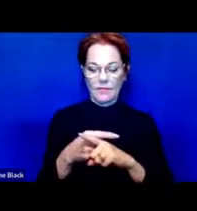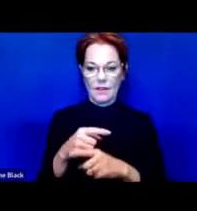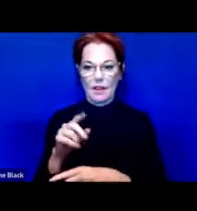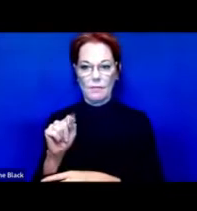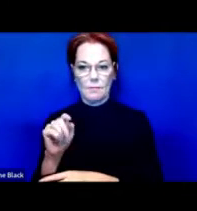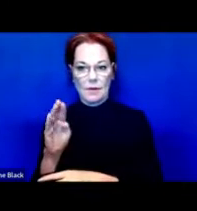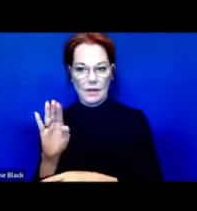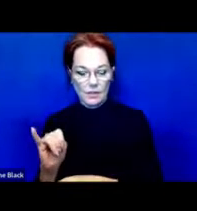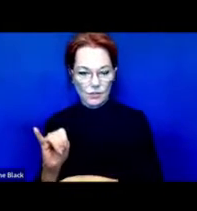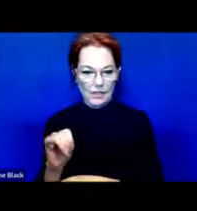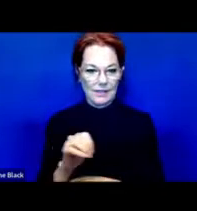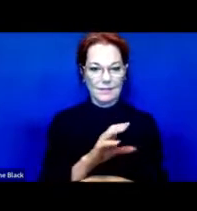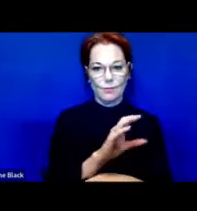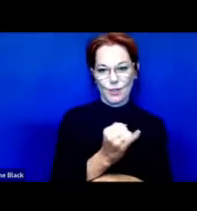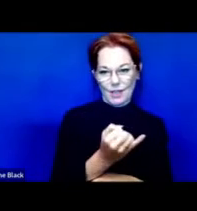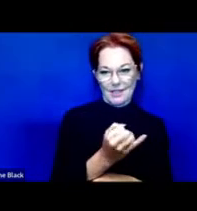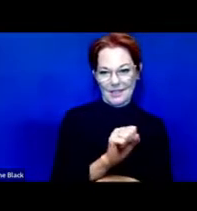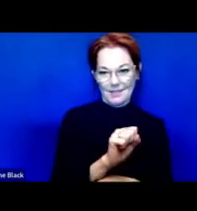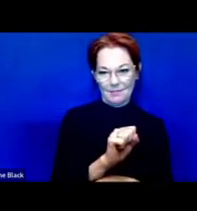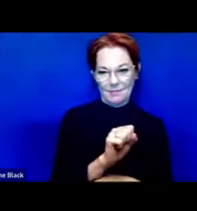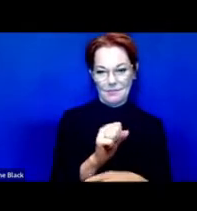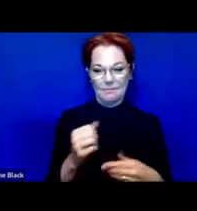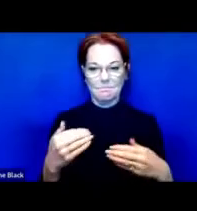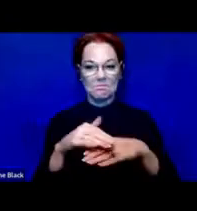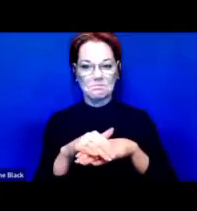about that project, and the work that we've done there. So next